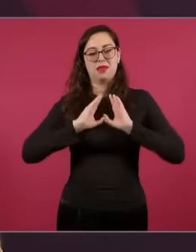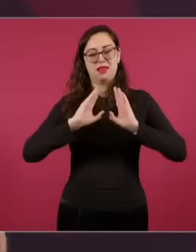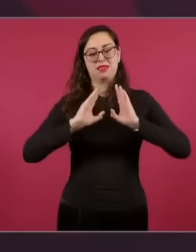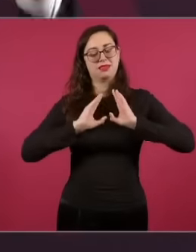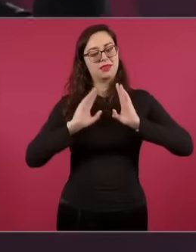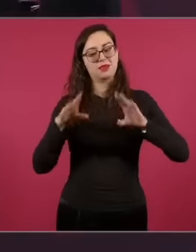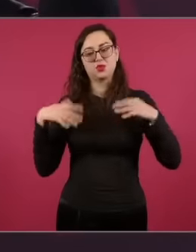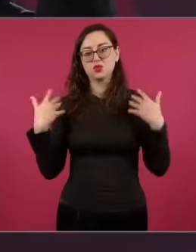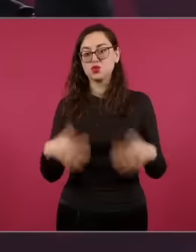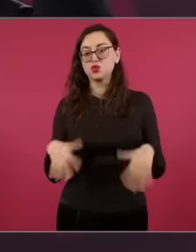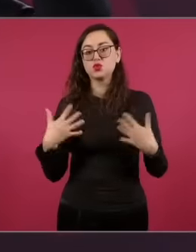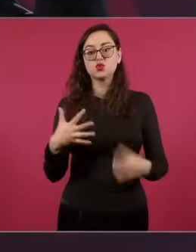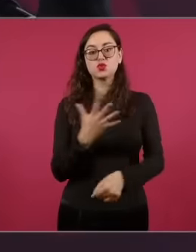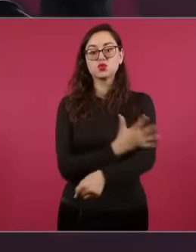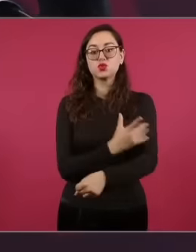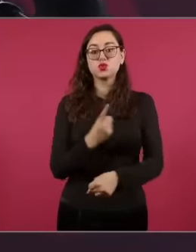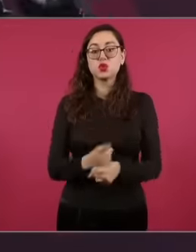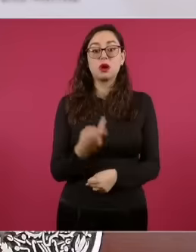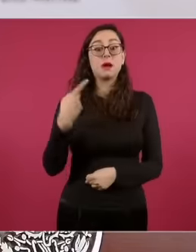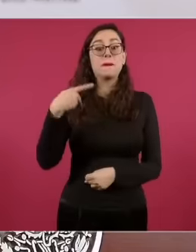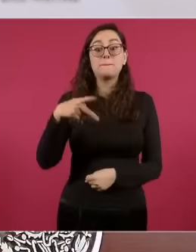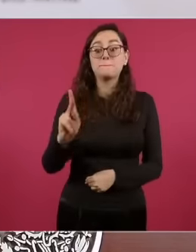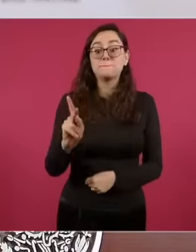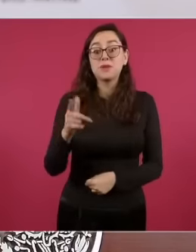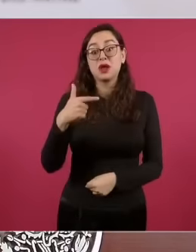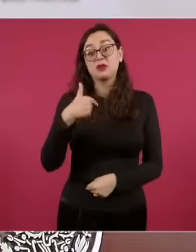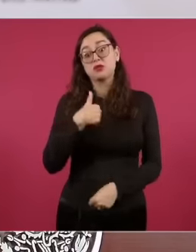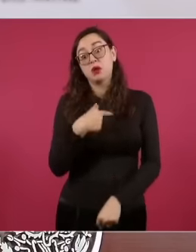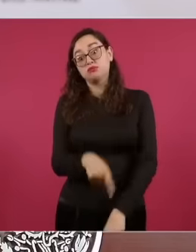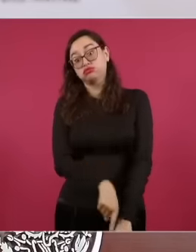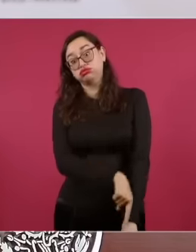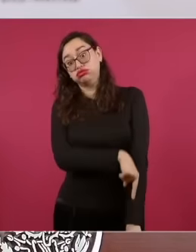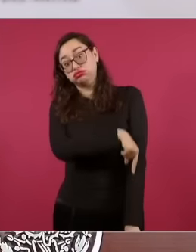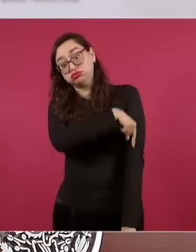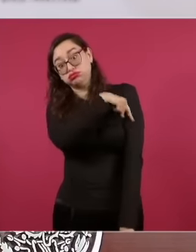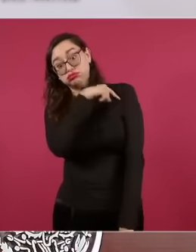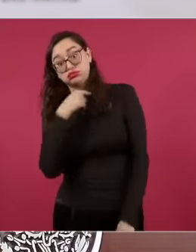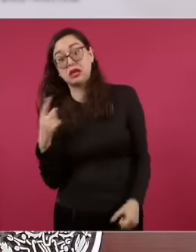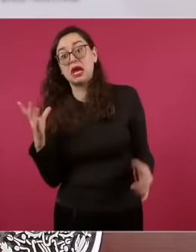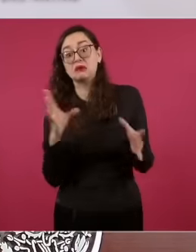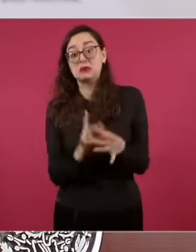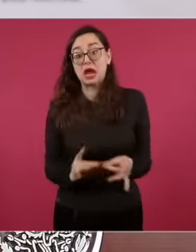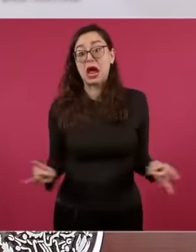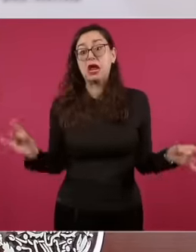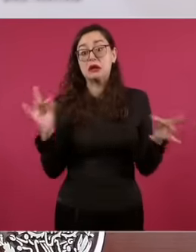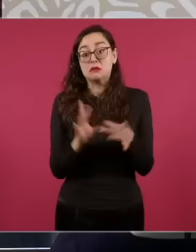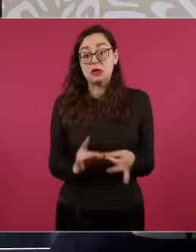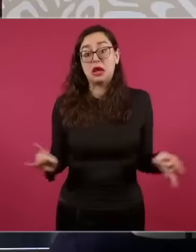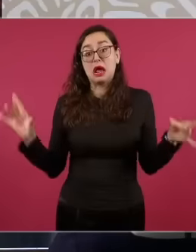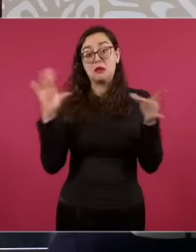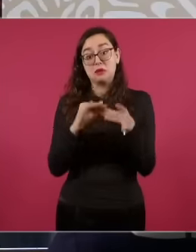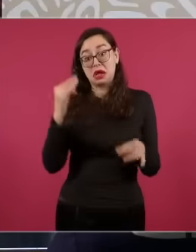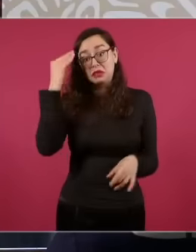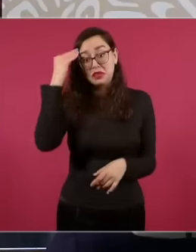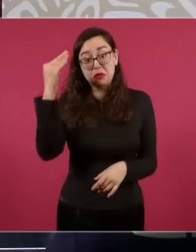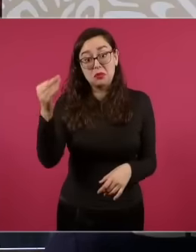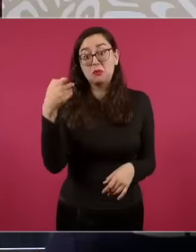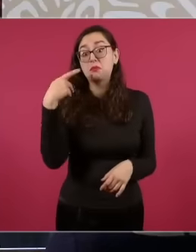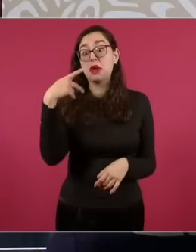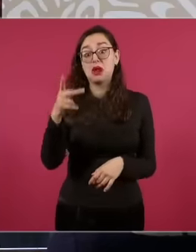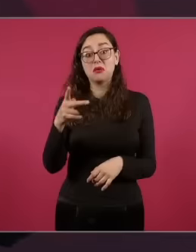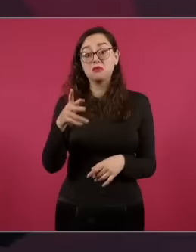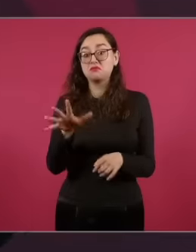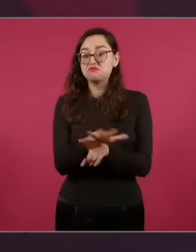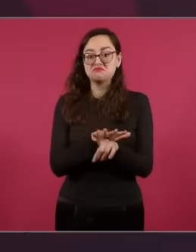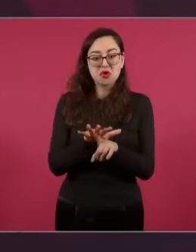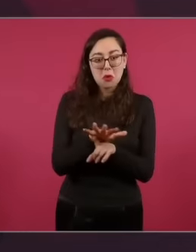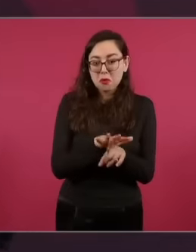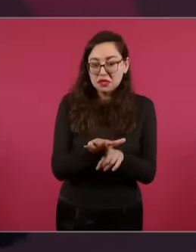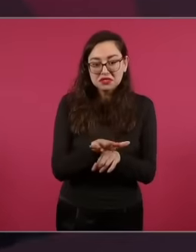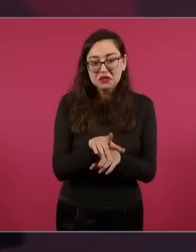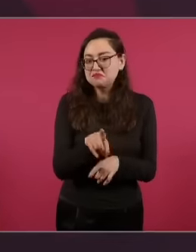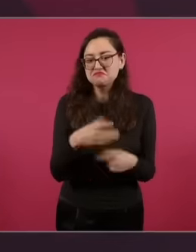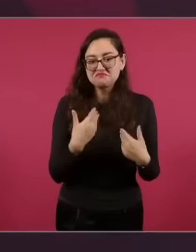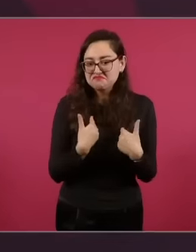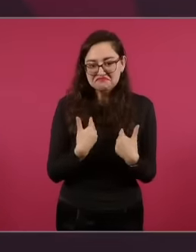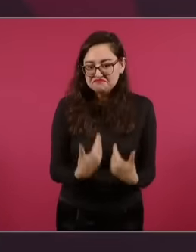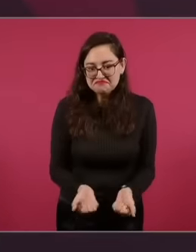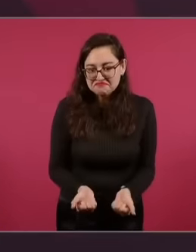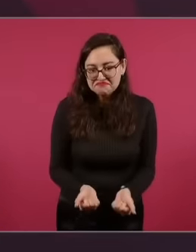but here it would take me a lot of time and in the end, well, no, we wouldn't get anywhere. Yes,